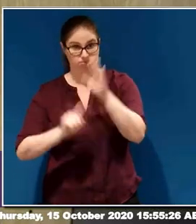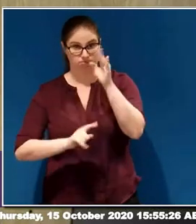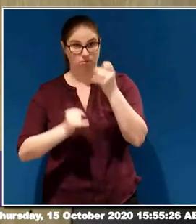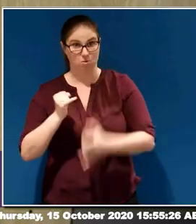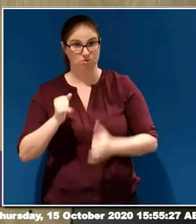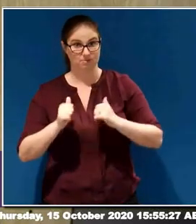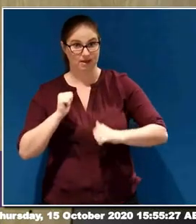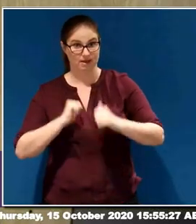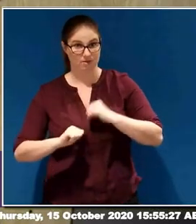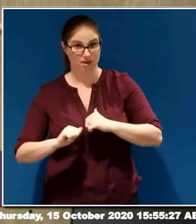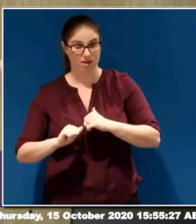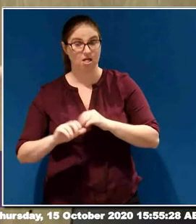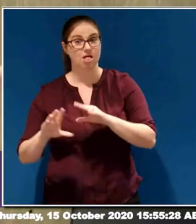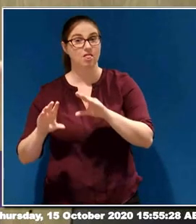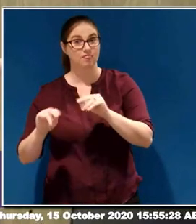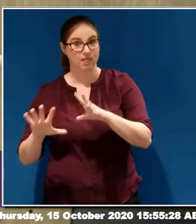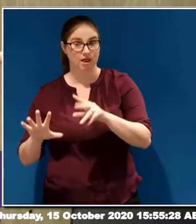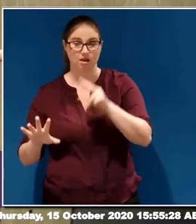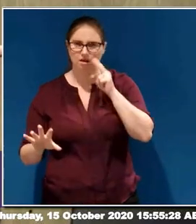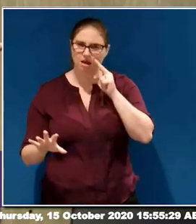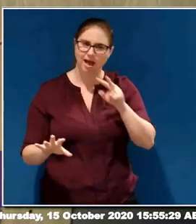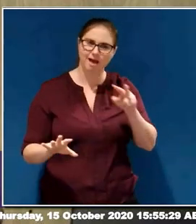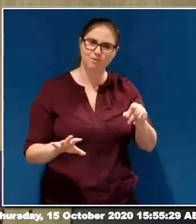it was almost an identical pattern.